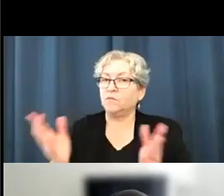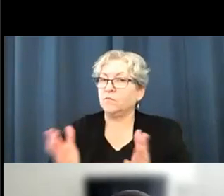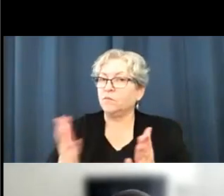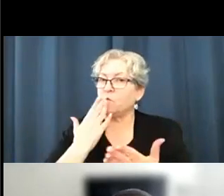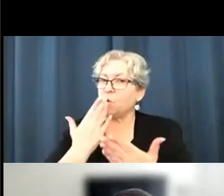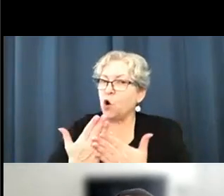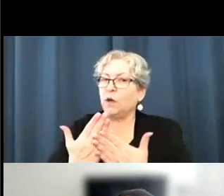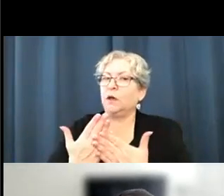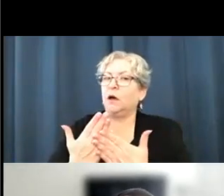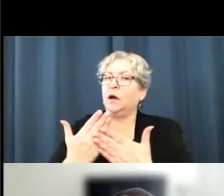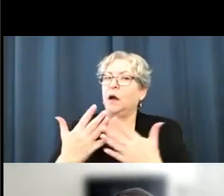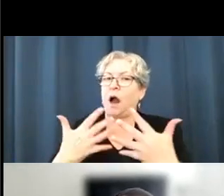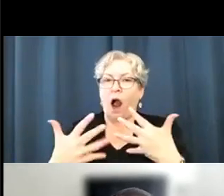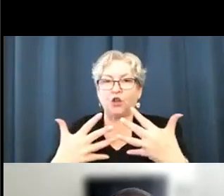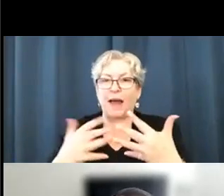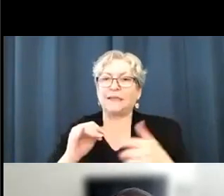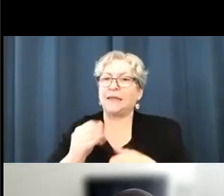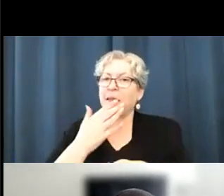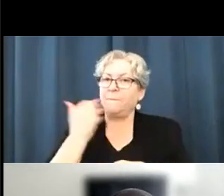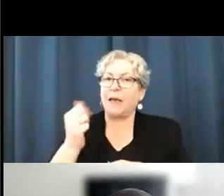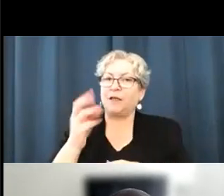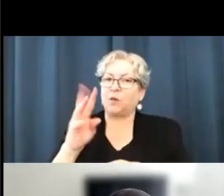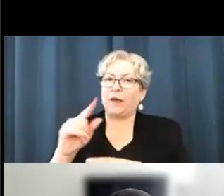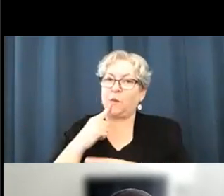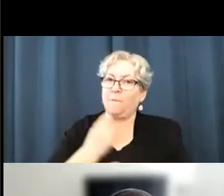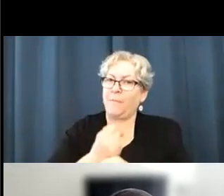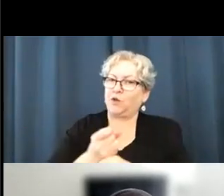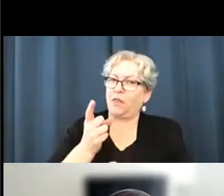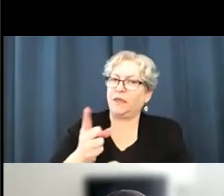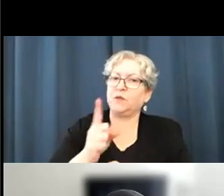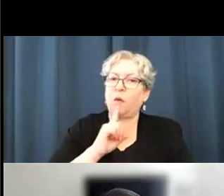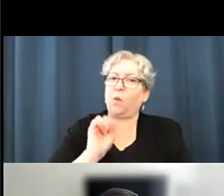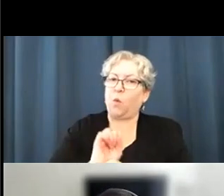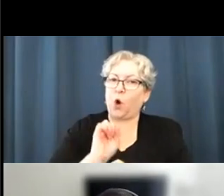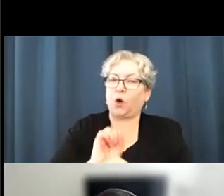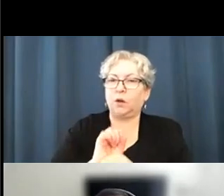is the best way to make sure that this works in a repeatable way.